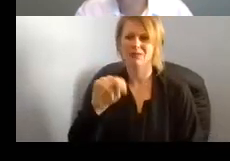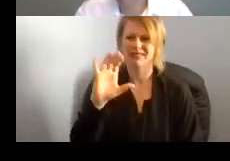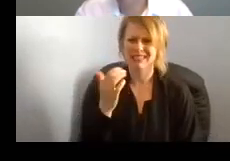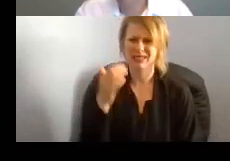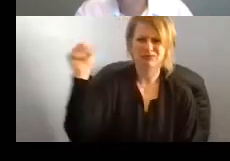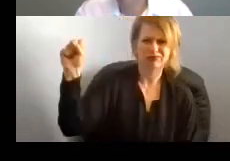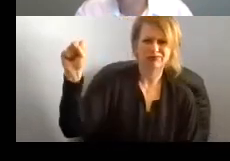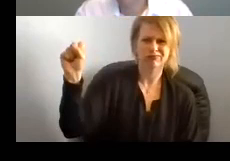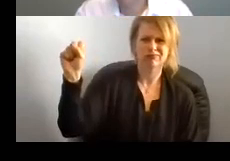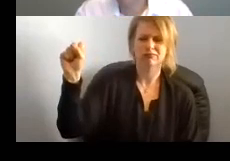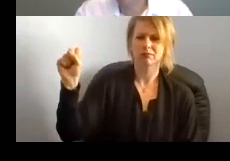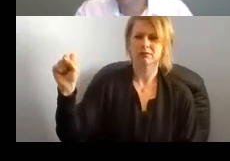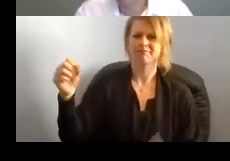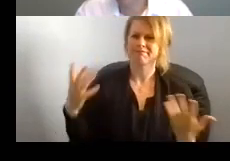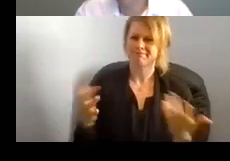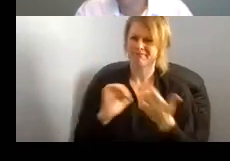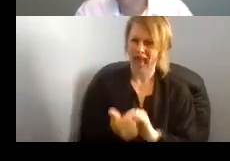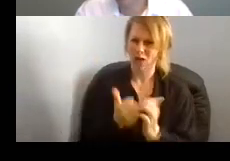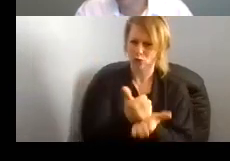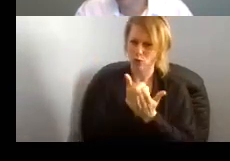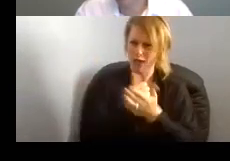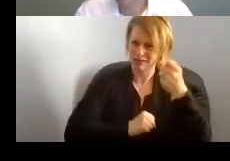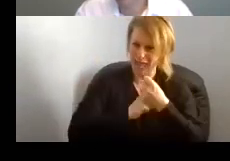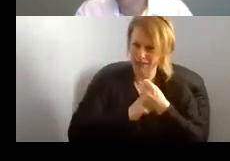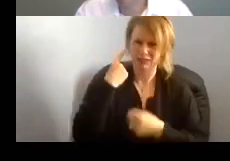Any thoughts about how to help us advocate for grief support?